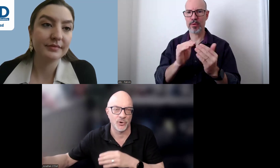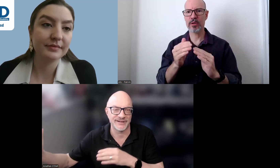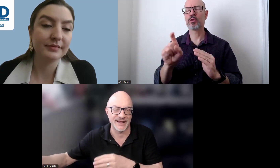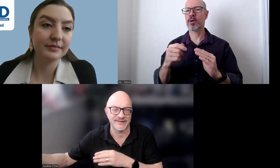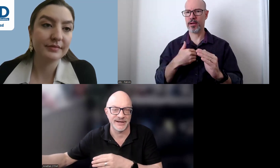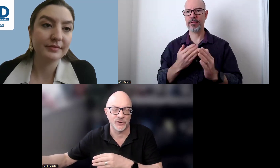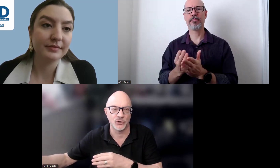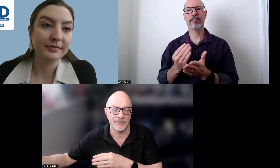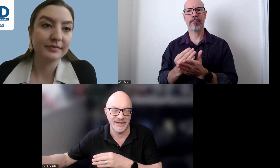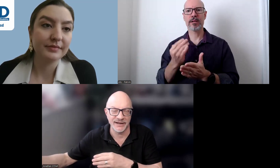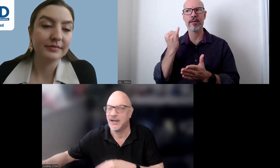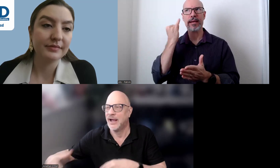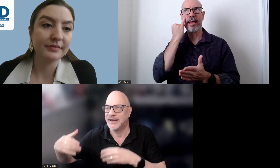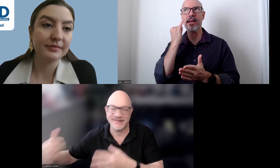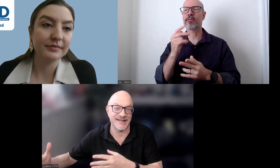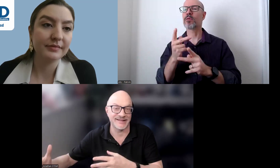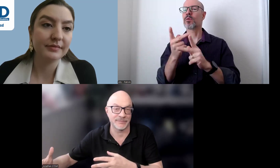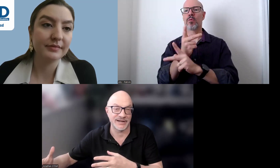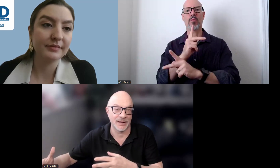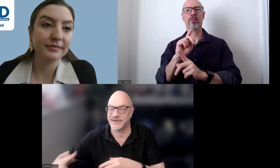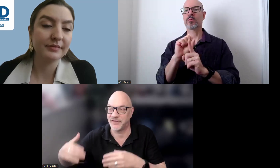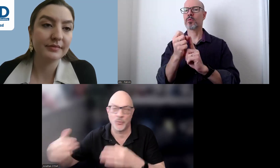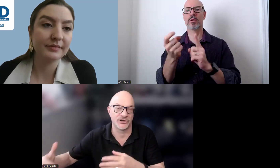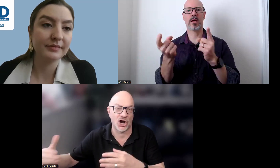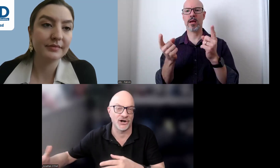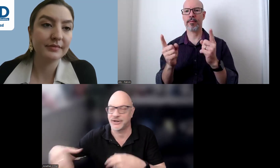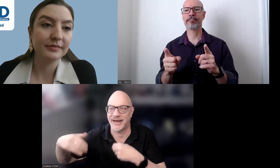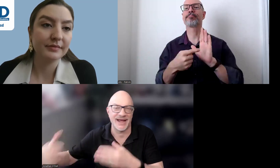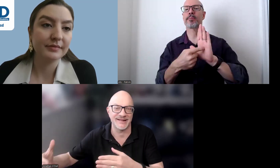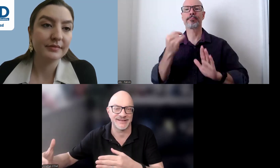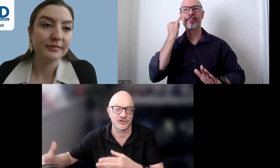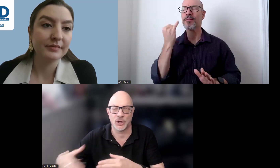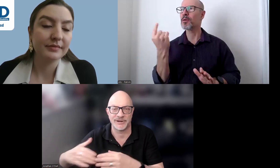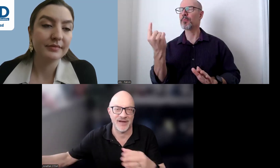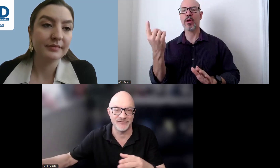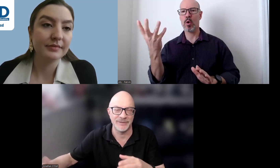Every community should plan an accessibility budget, that takes into account the worst case